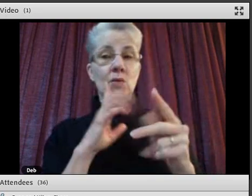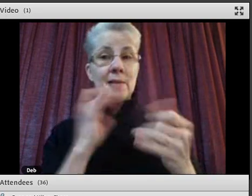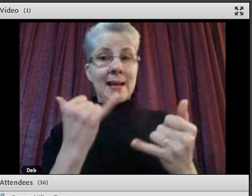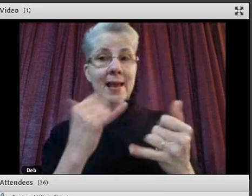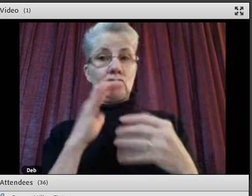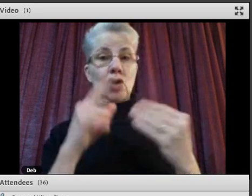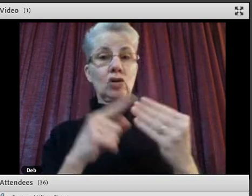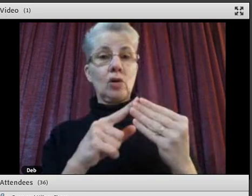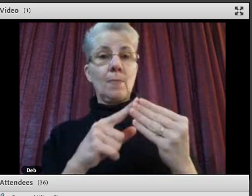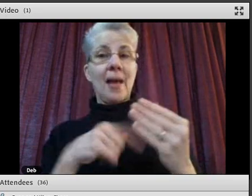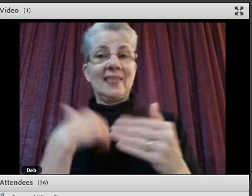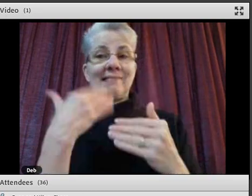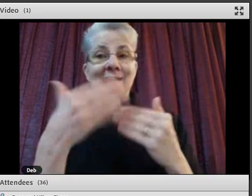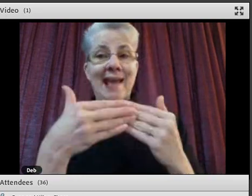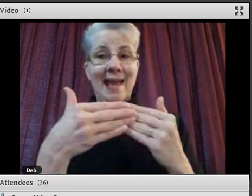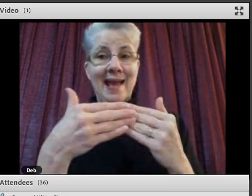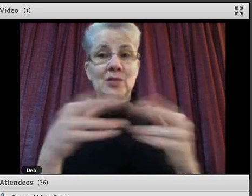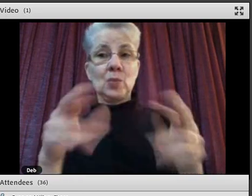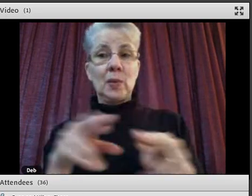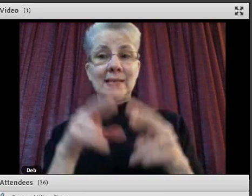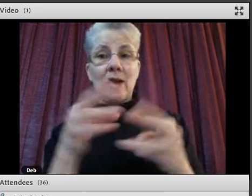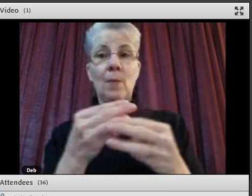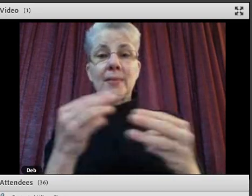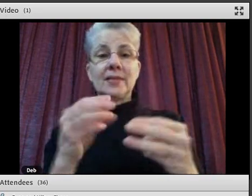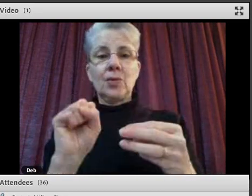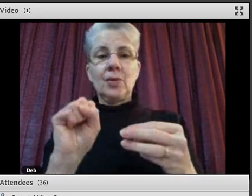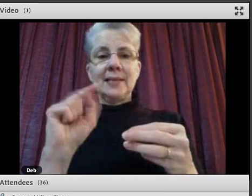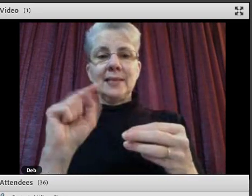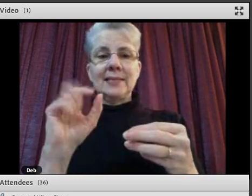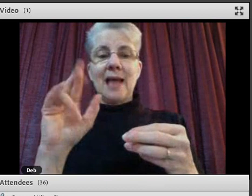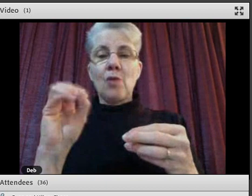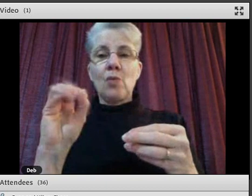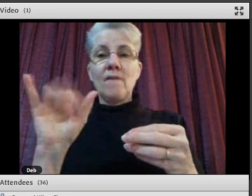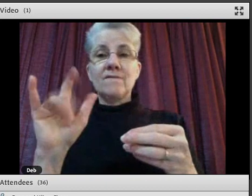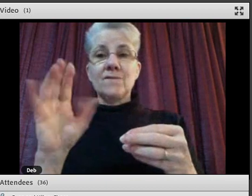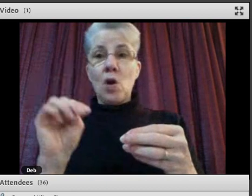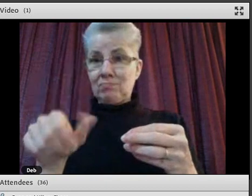Hilary: So, getting into our next recycled material, we've got Styrofoam.